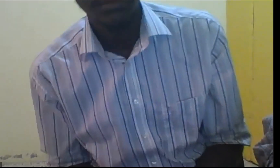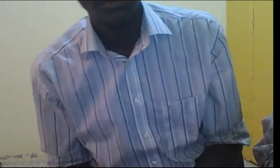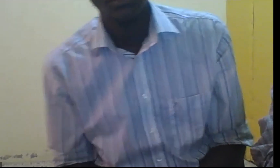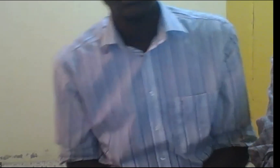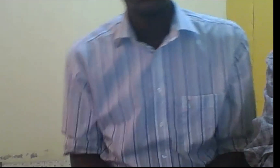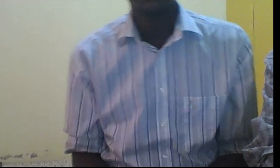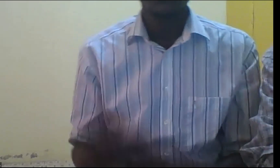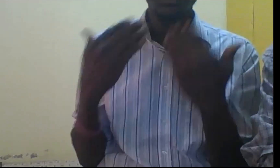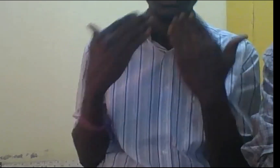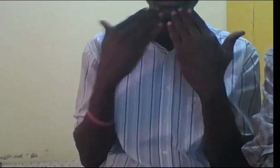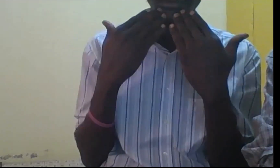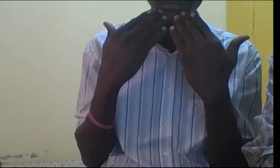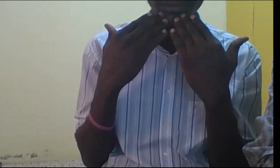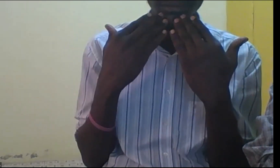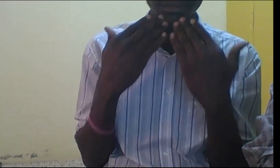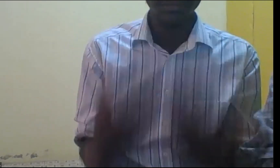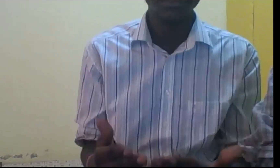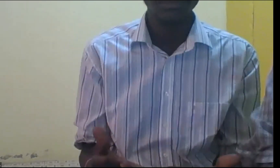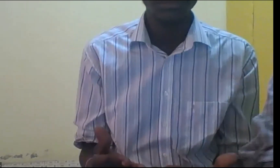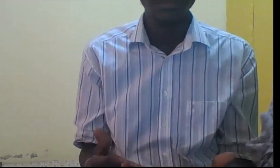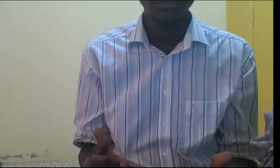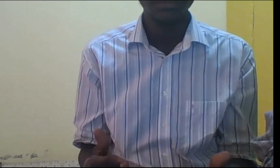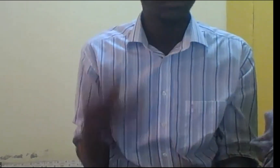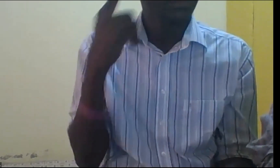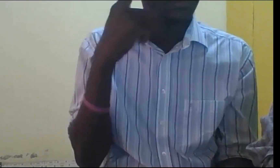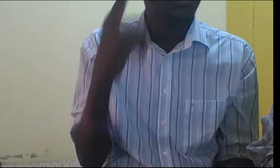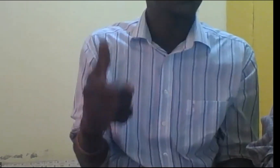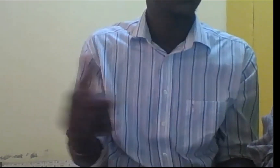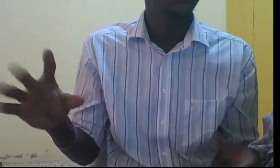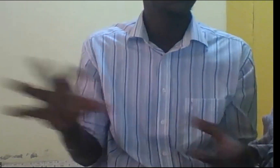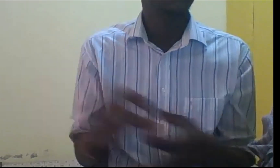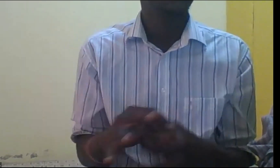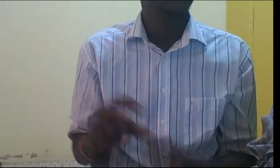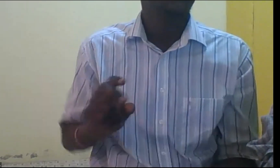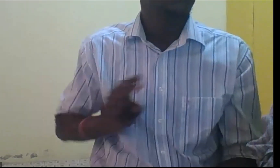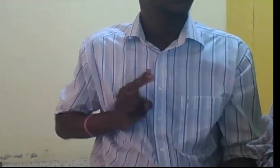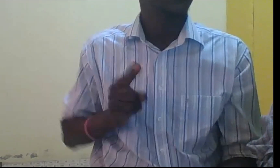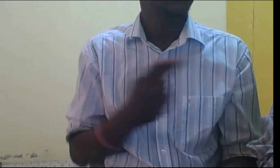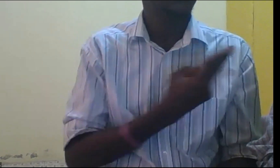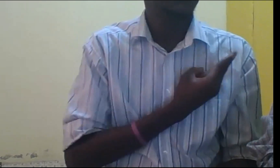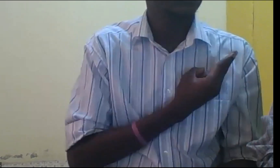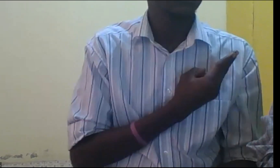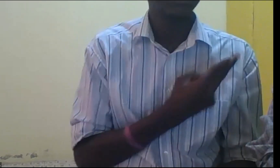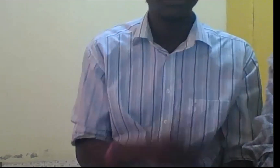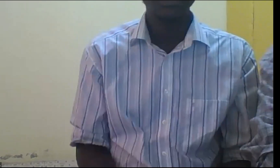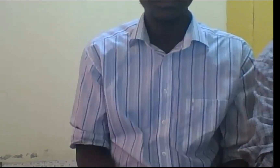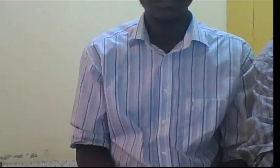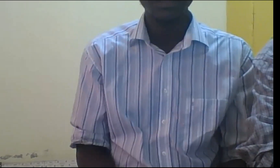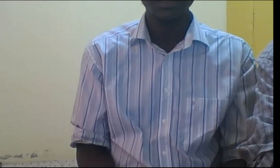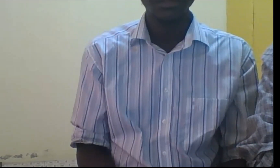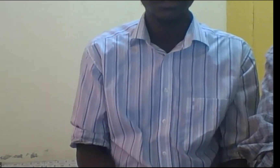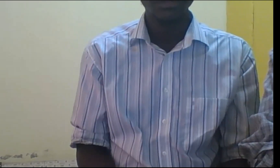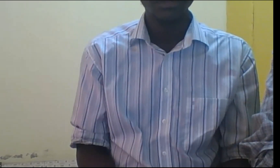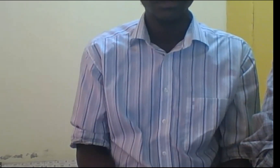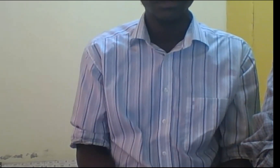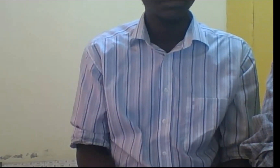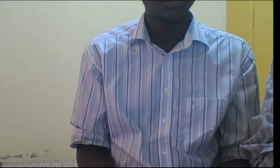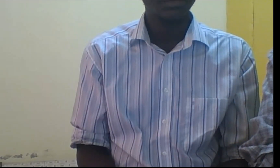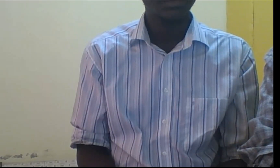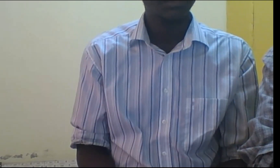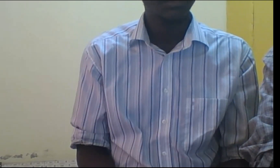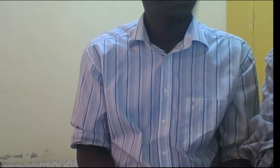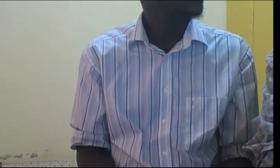On the spot. I see Edward custom and, Edward, do you have your hand up?